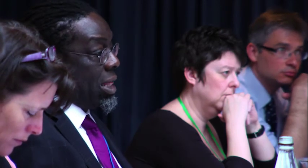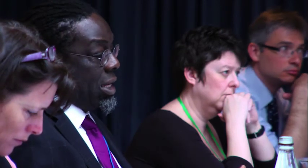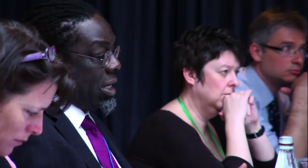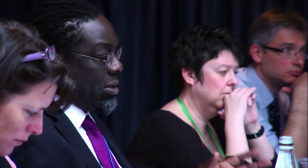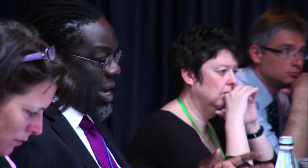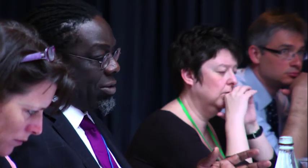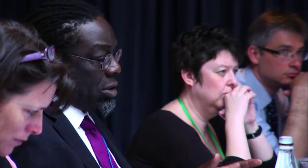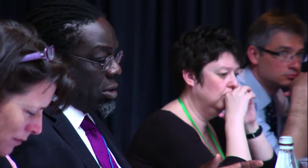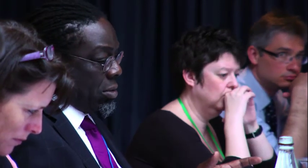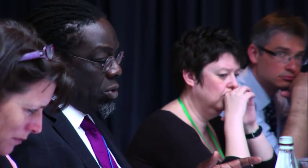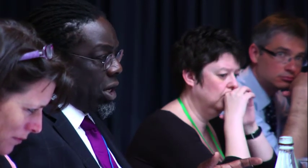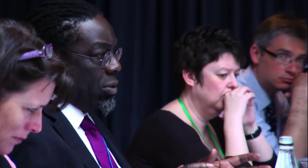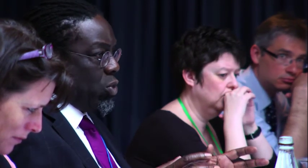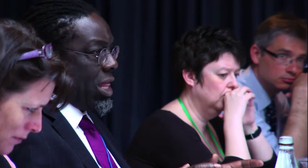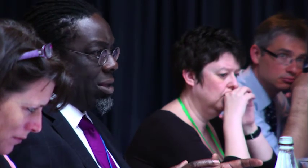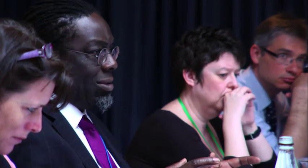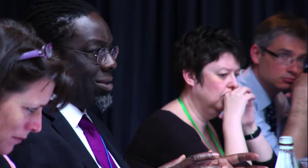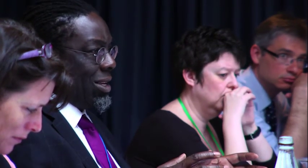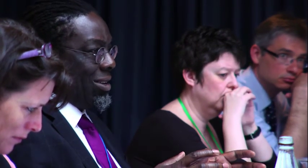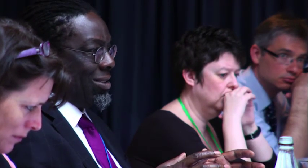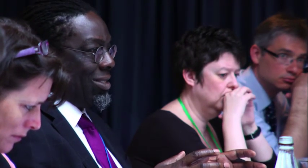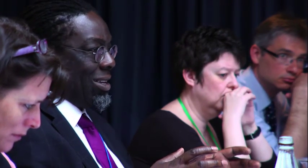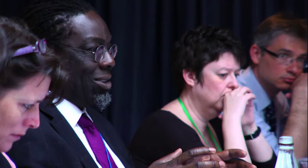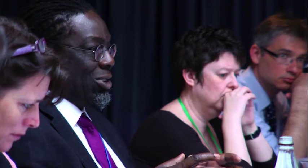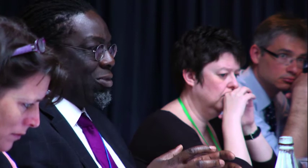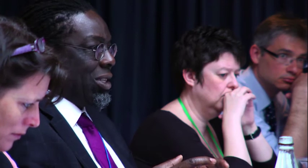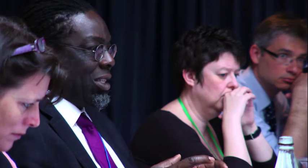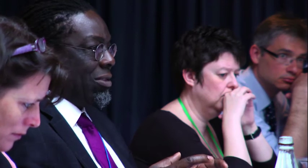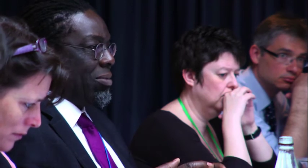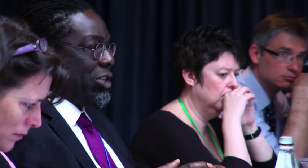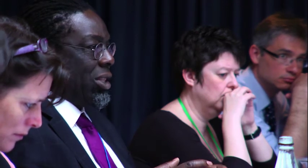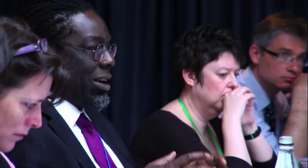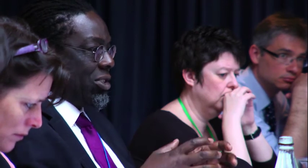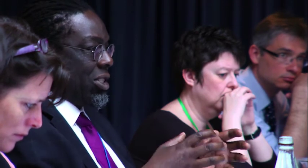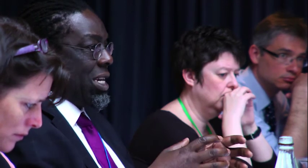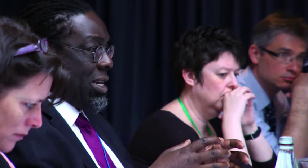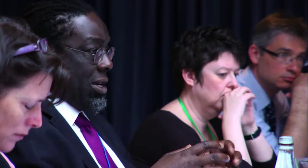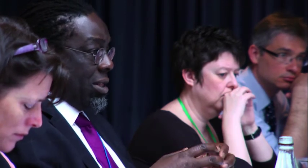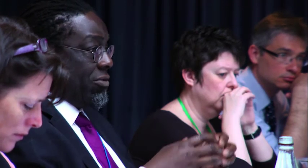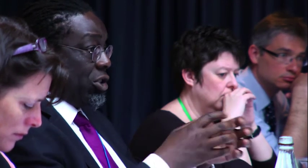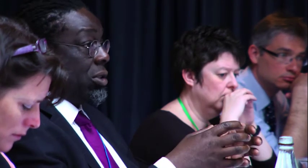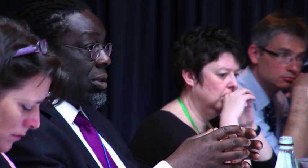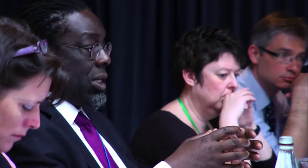I think it is about working with the consumers of this information; they have to see the vision.